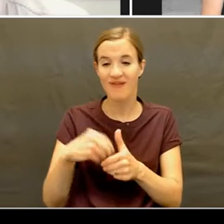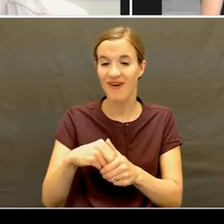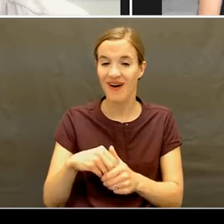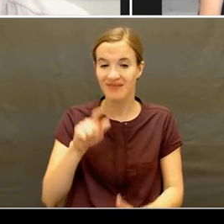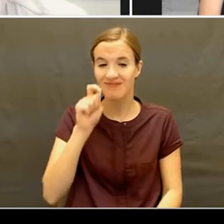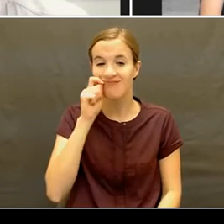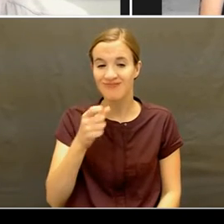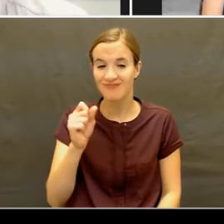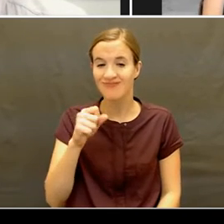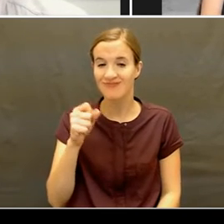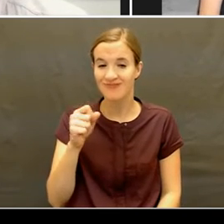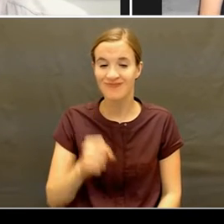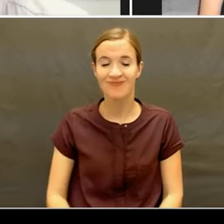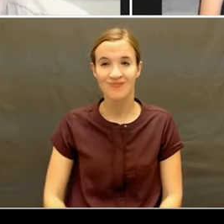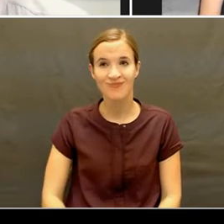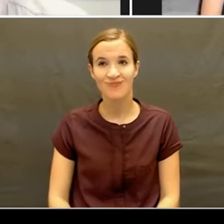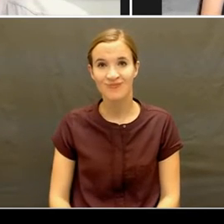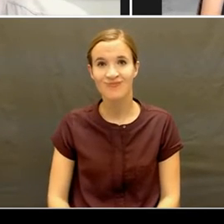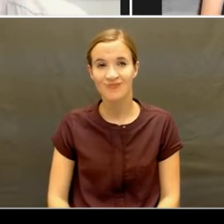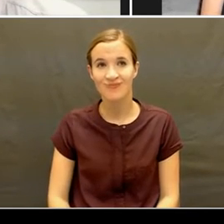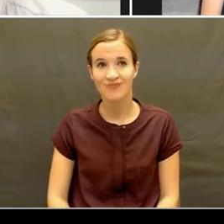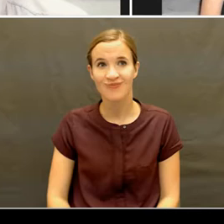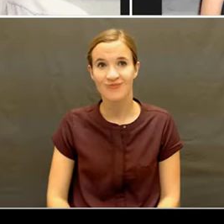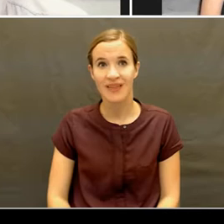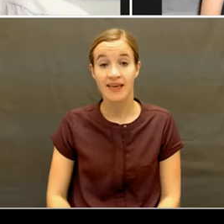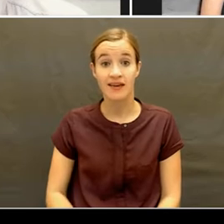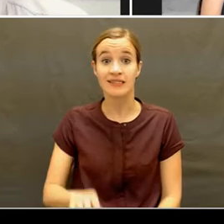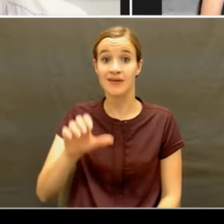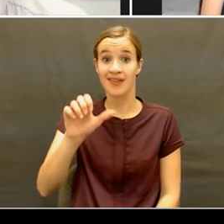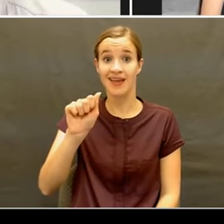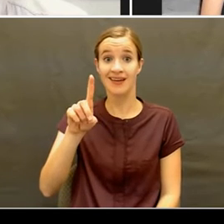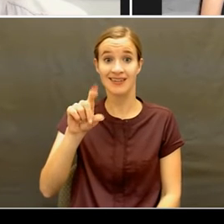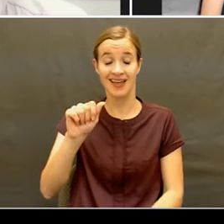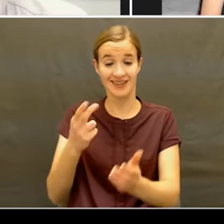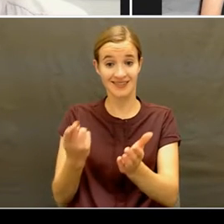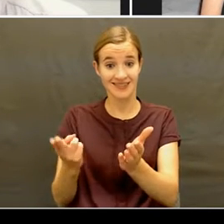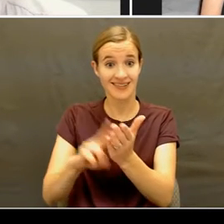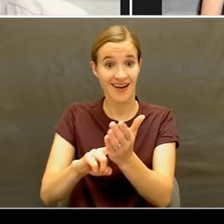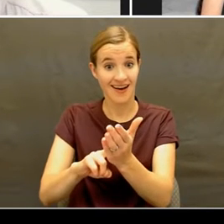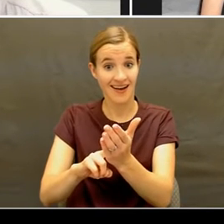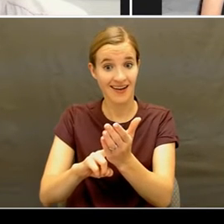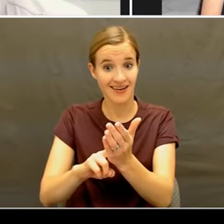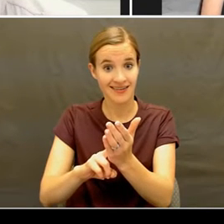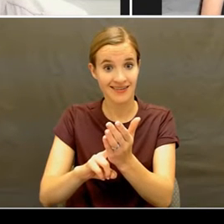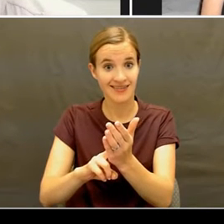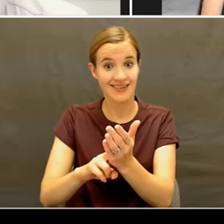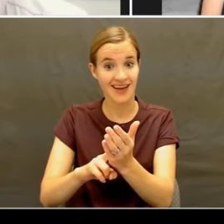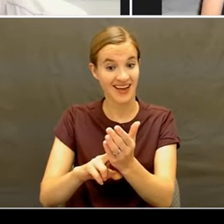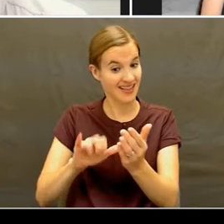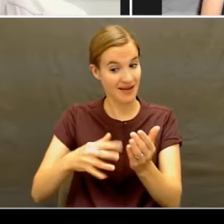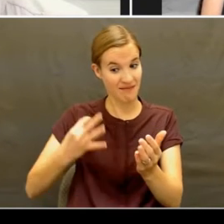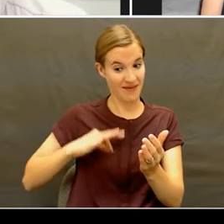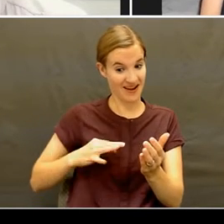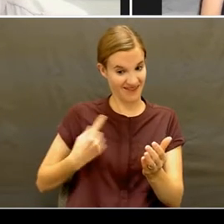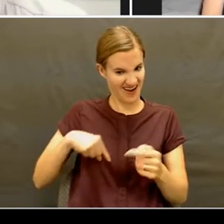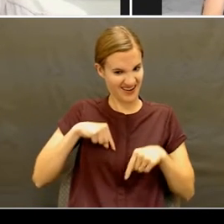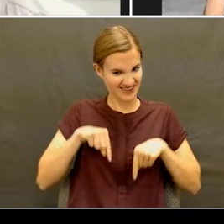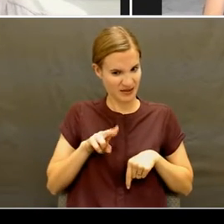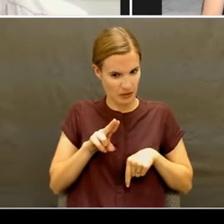And you not only great for us, but it Like I said, it was shot that around the world they heard about